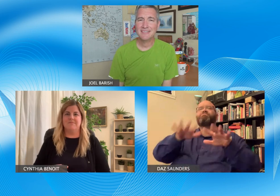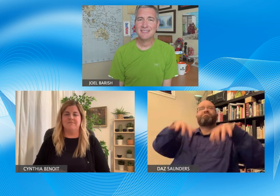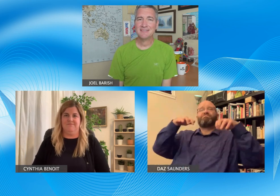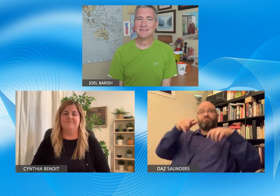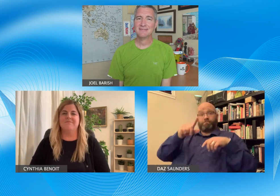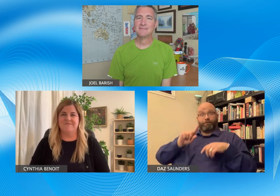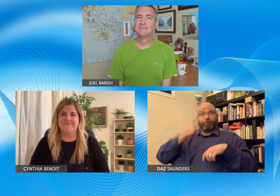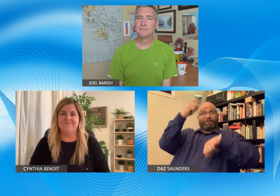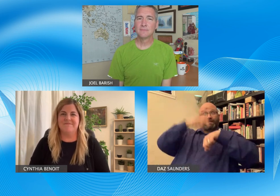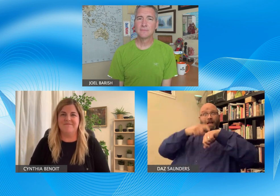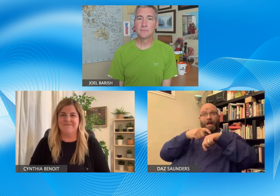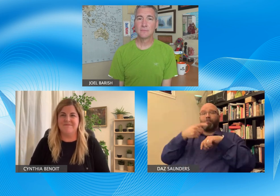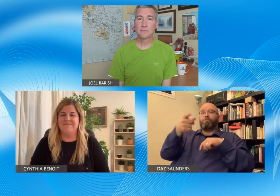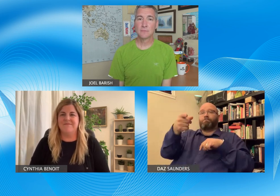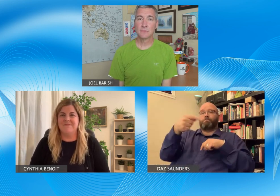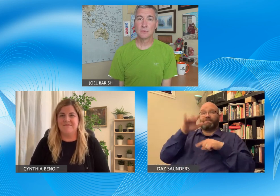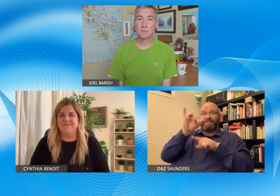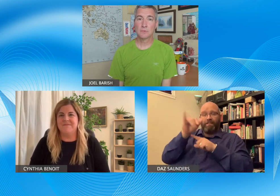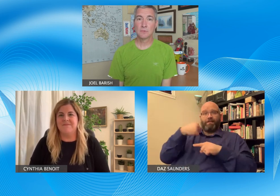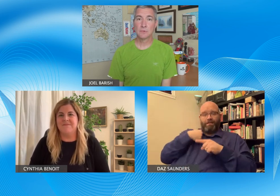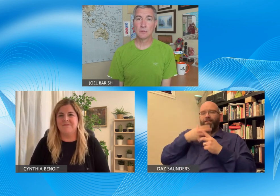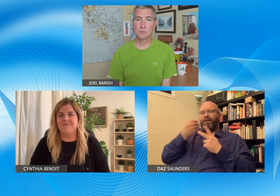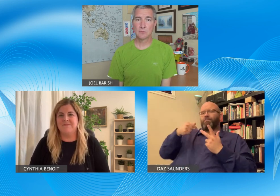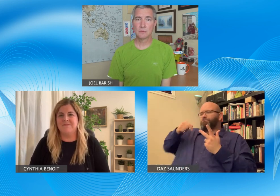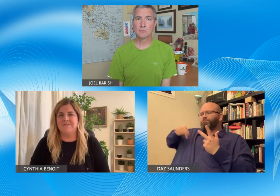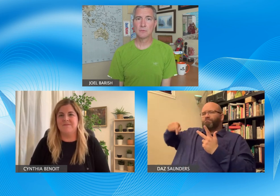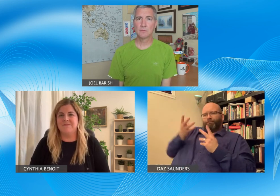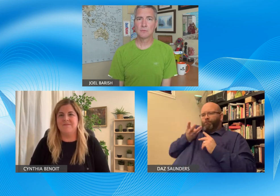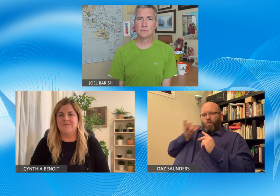Well, that was the first conference organized by Cynthia and a few other people, in fact, there was four of us.